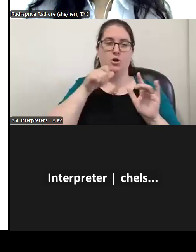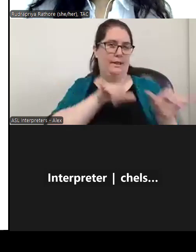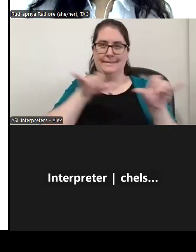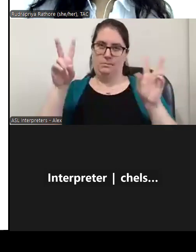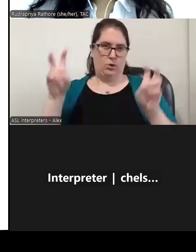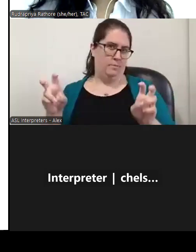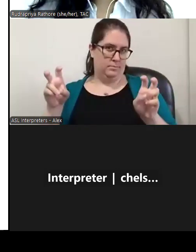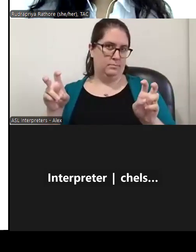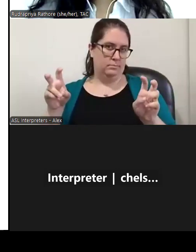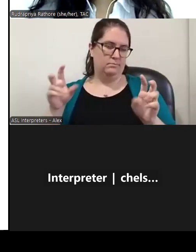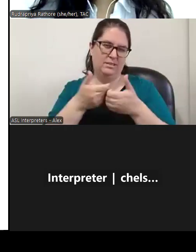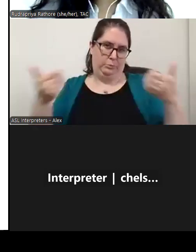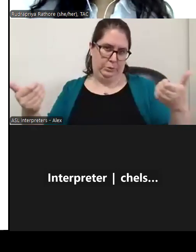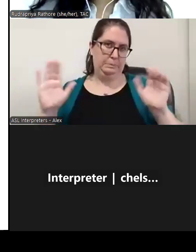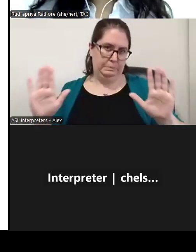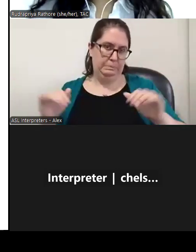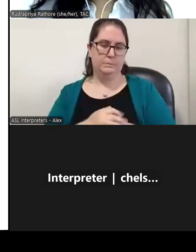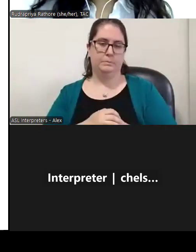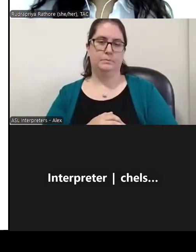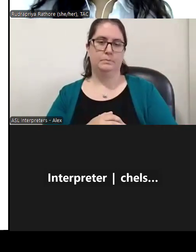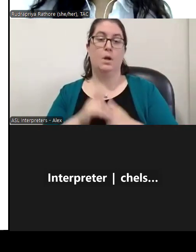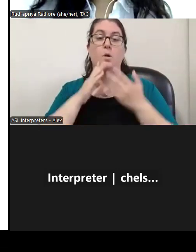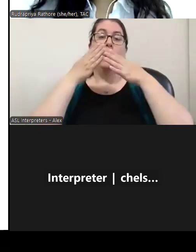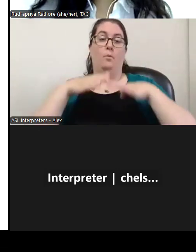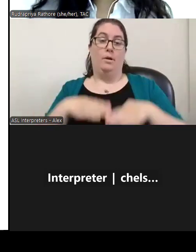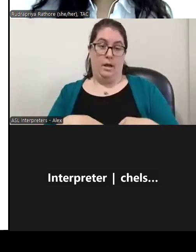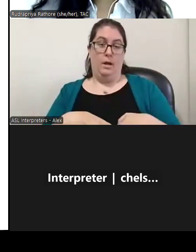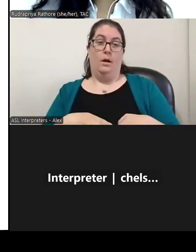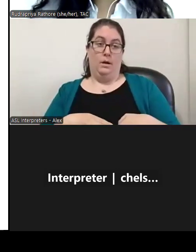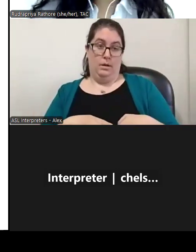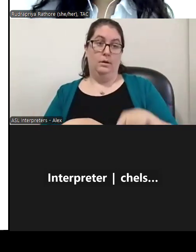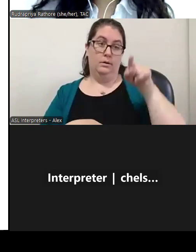so I'm going to break down now the specific eligibility requirements for each level of